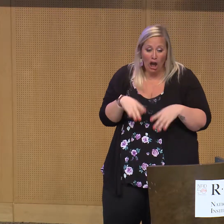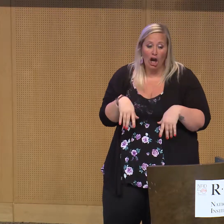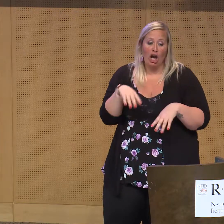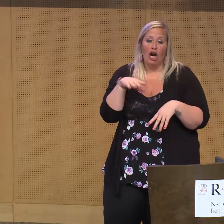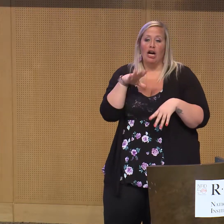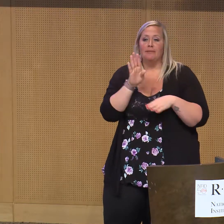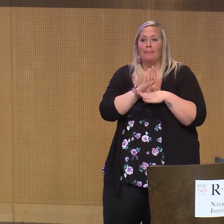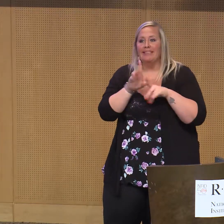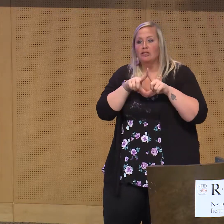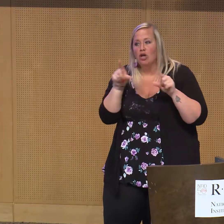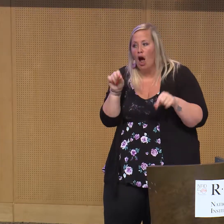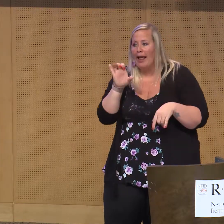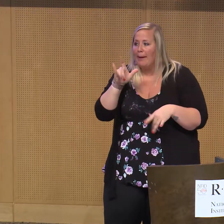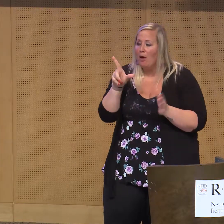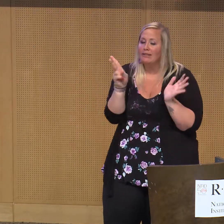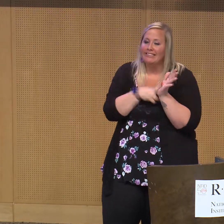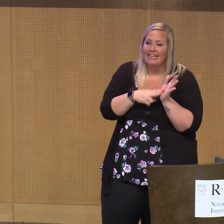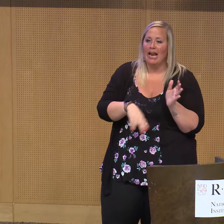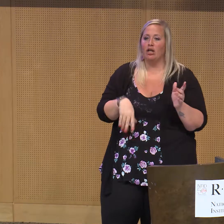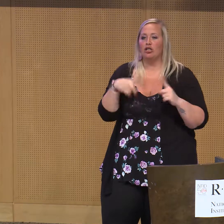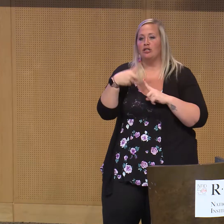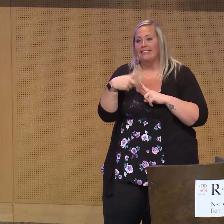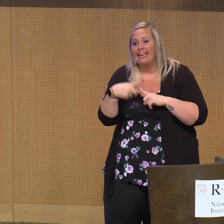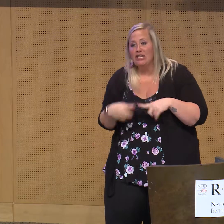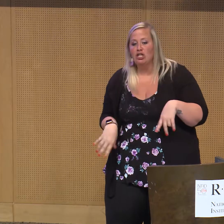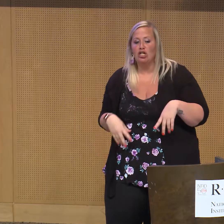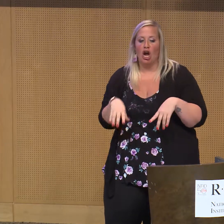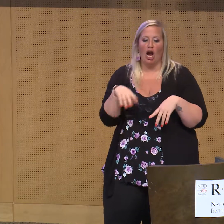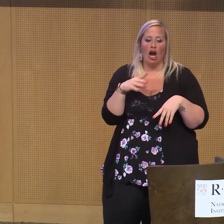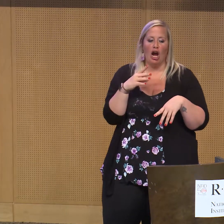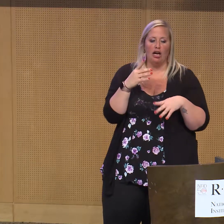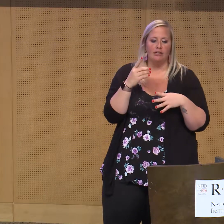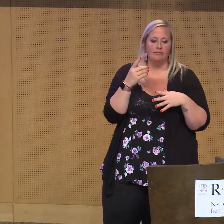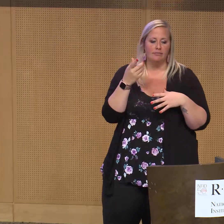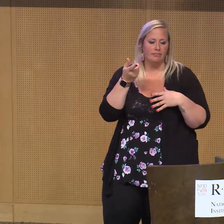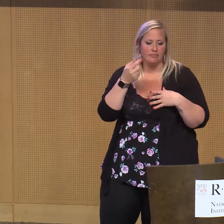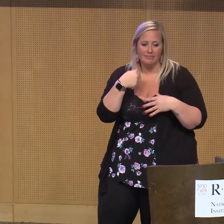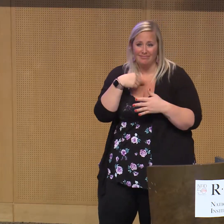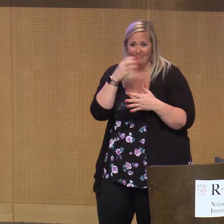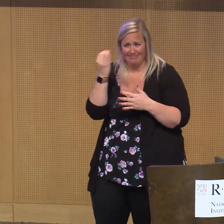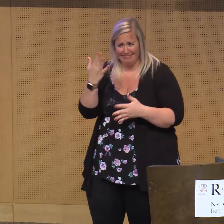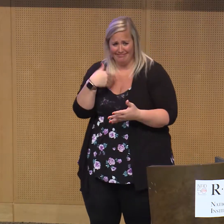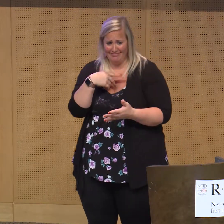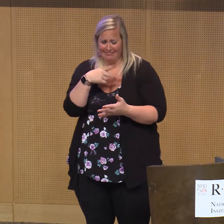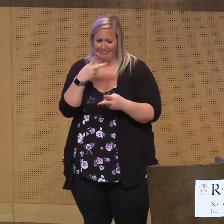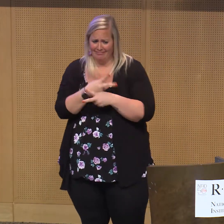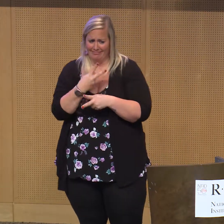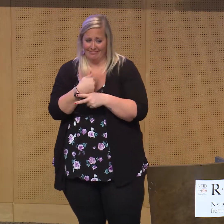stickers, business cards, bumper stickers, T-shirts.